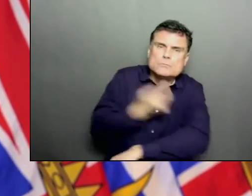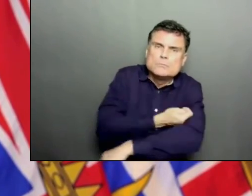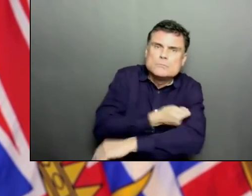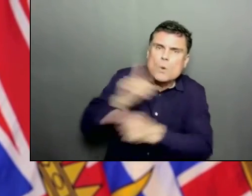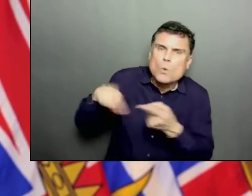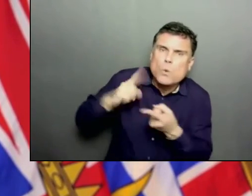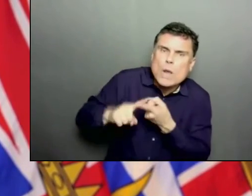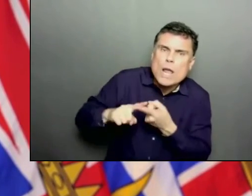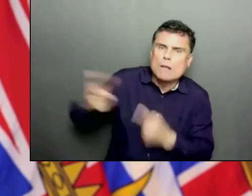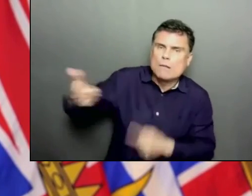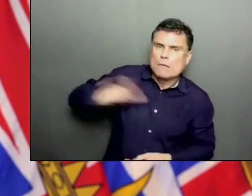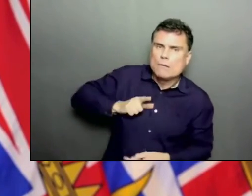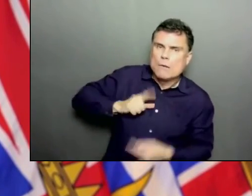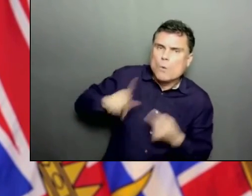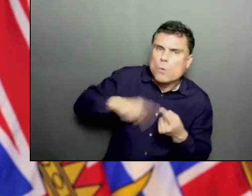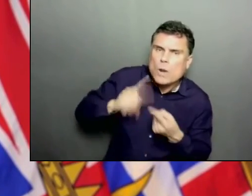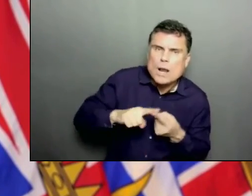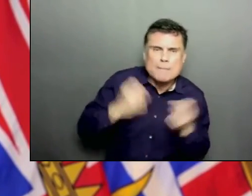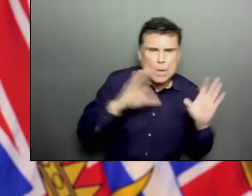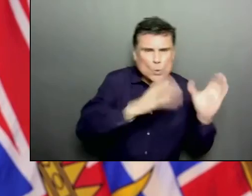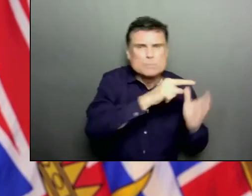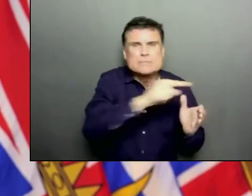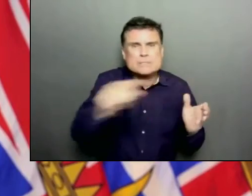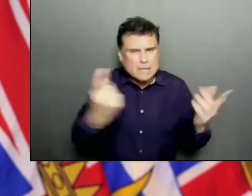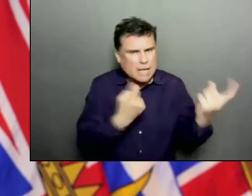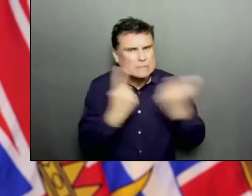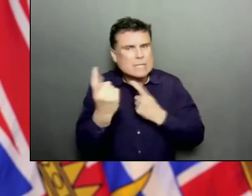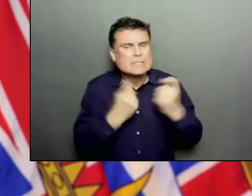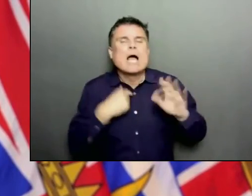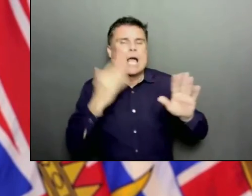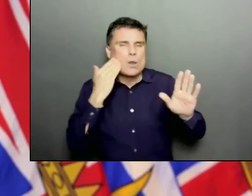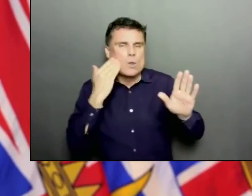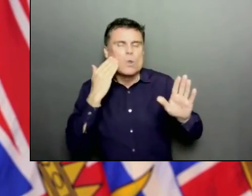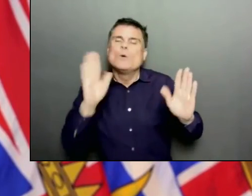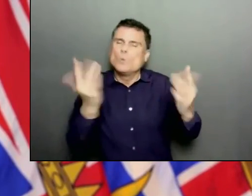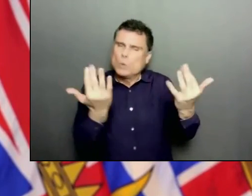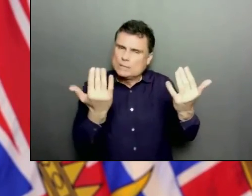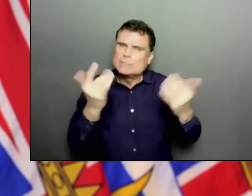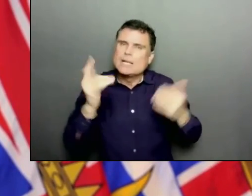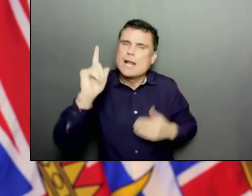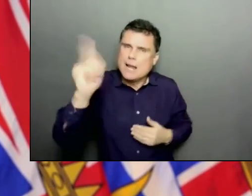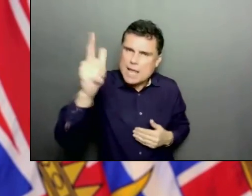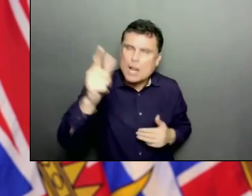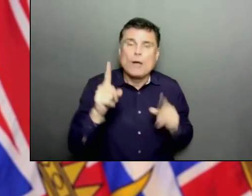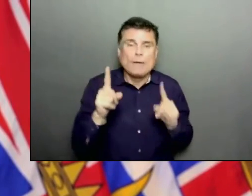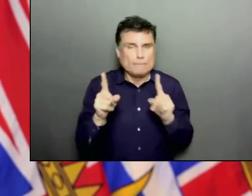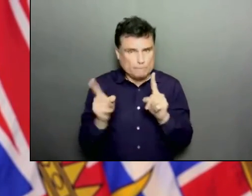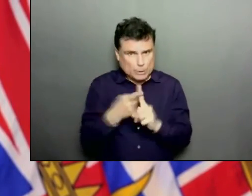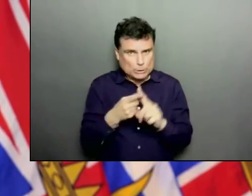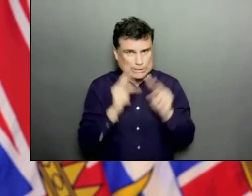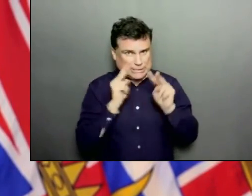that when we have a better idea how much vaccine is available, when. What we're photographing on right now